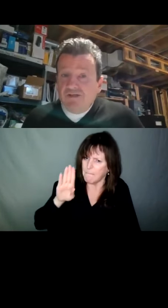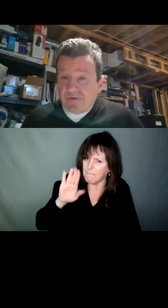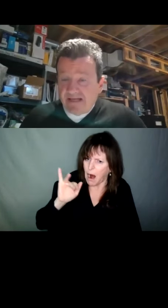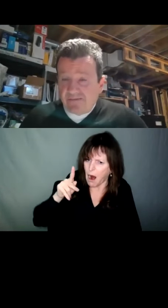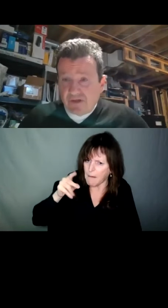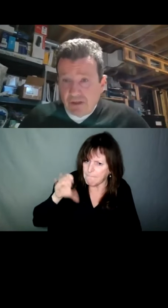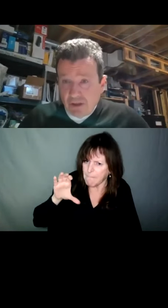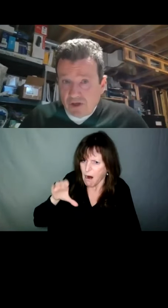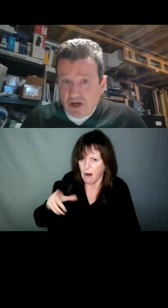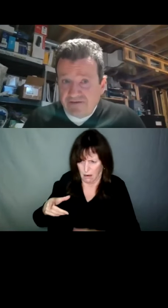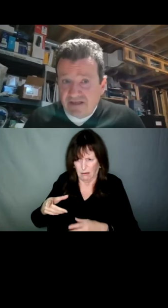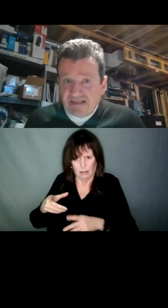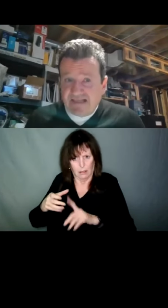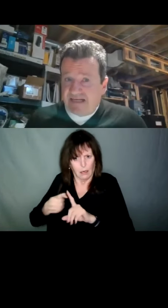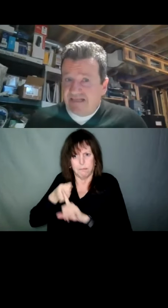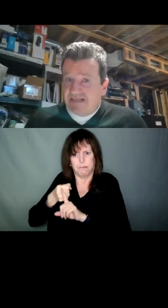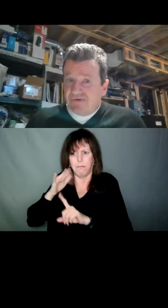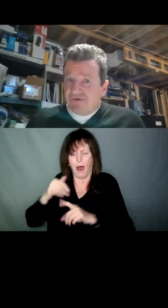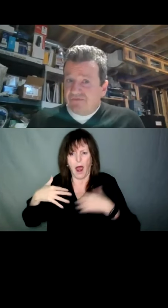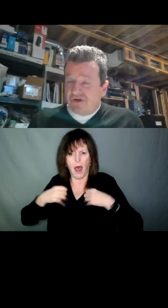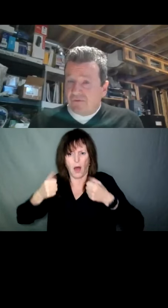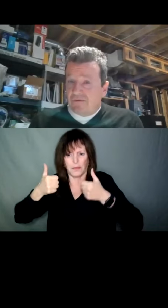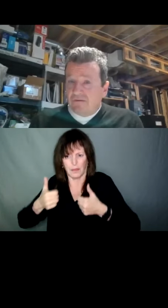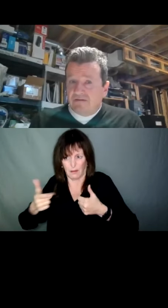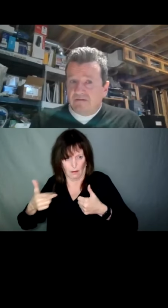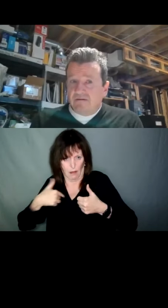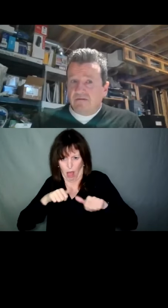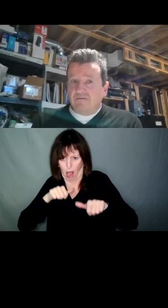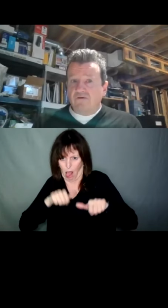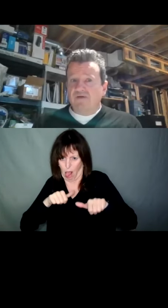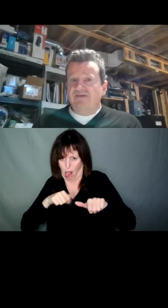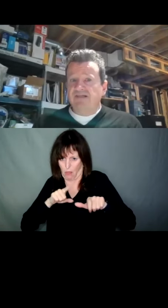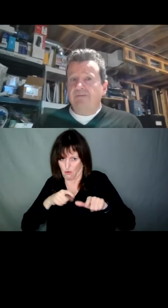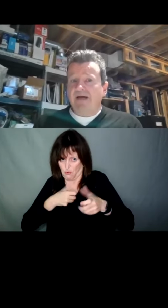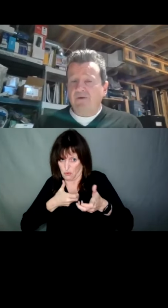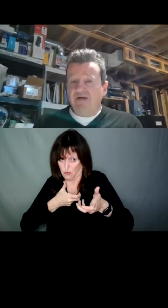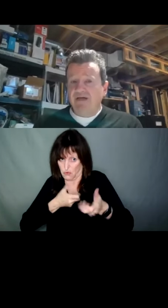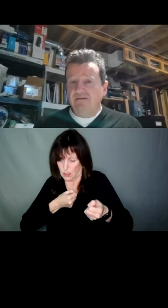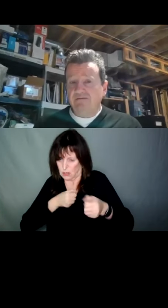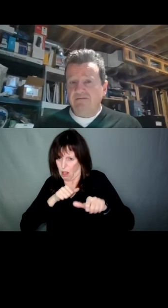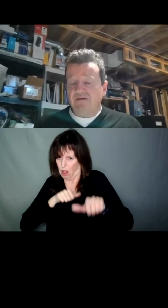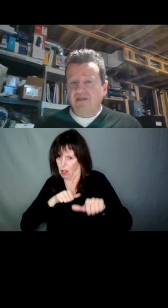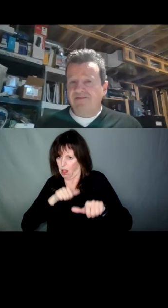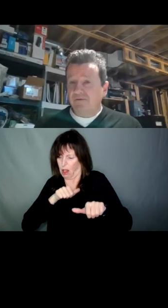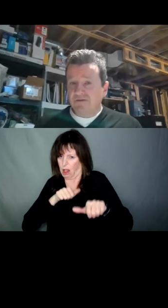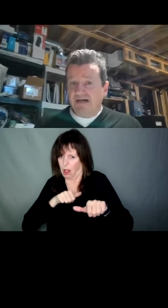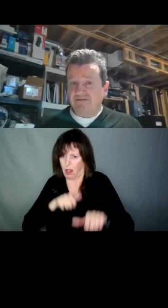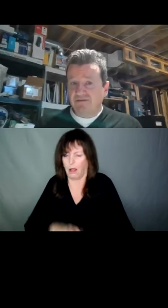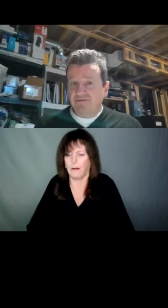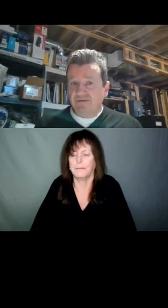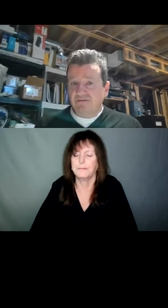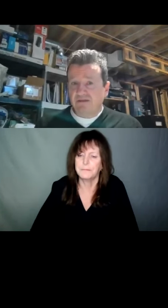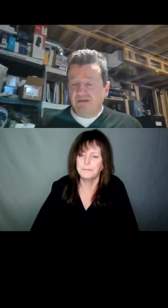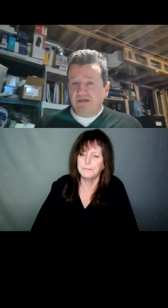and more impacted by the determinants of health. They lack that vaccine competence. Next slide.